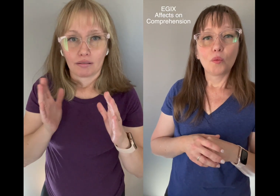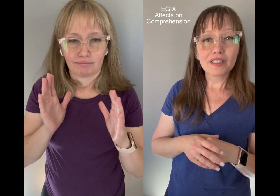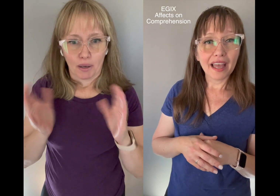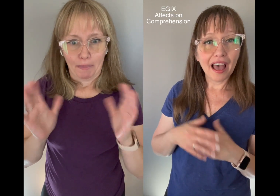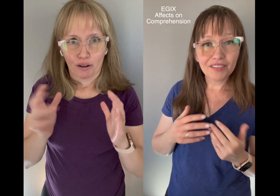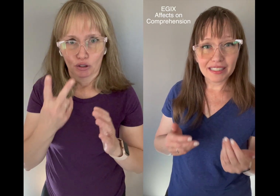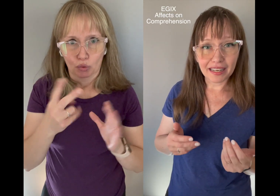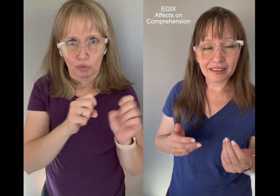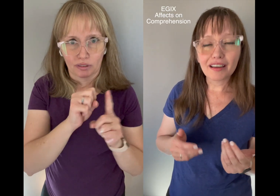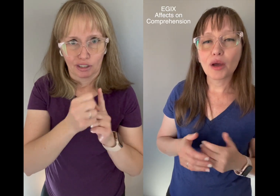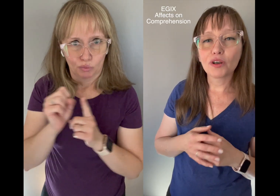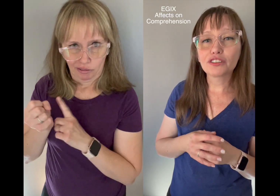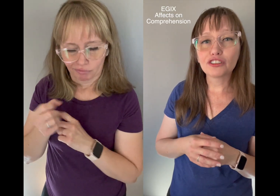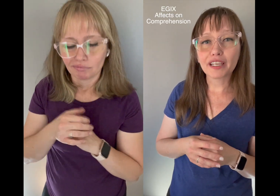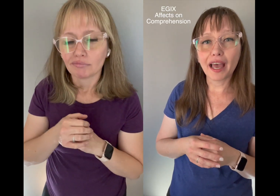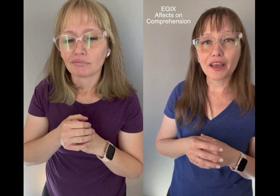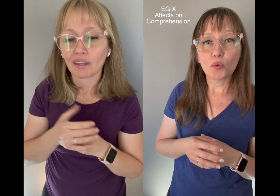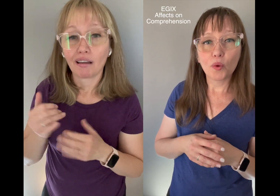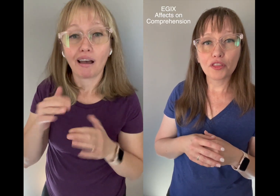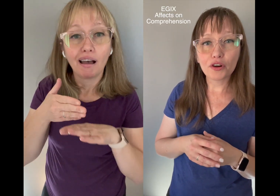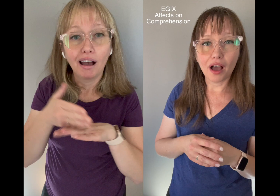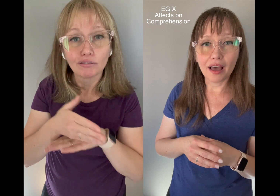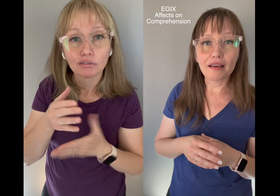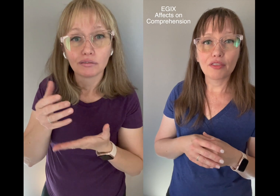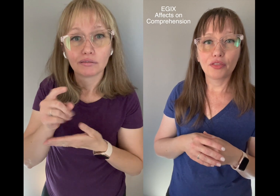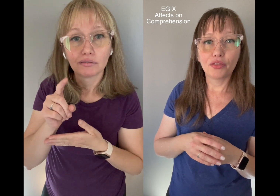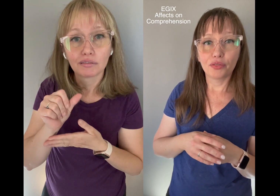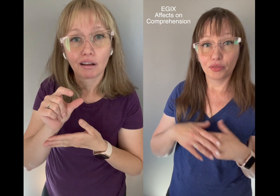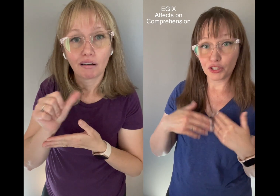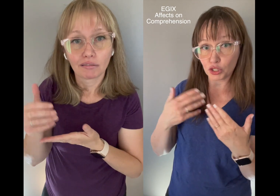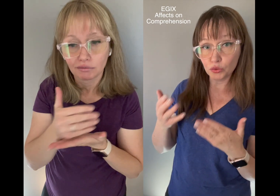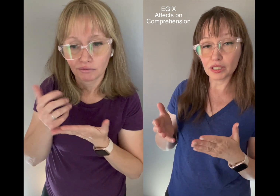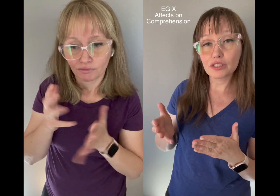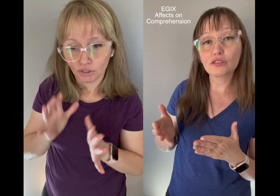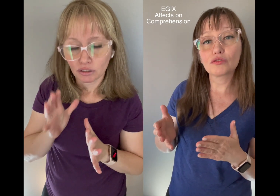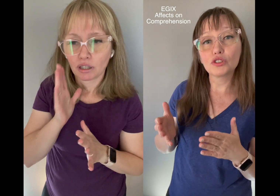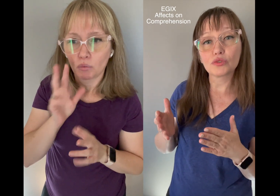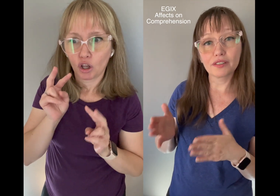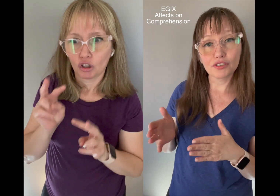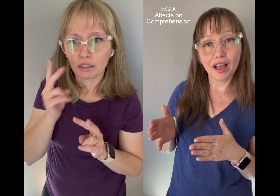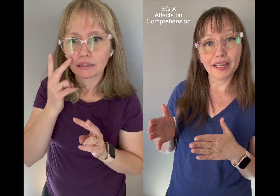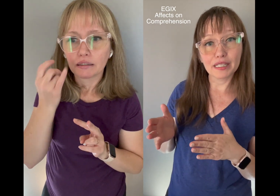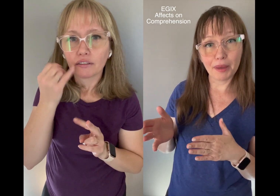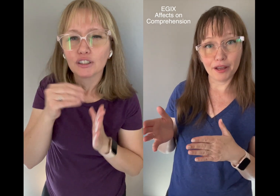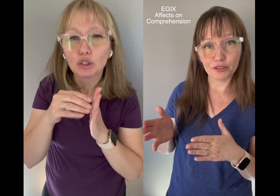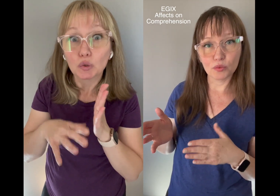once I have this data I want to look at whether or not the students use different eye gaze patterns